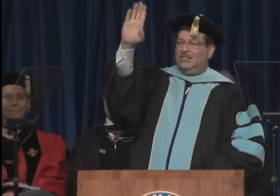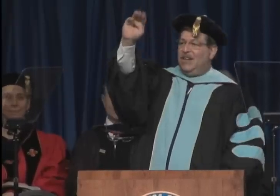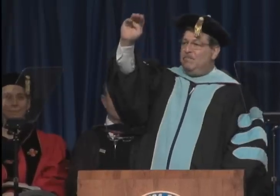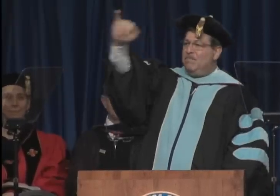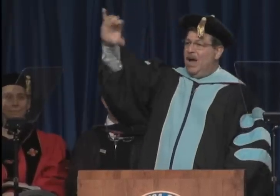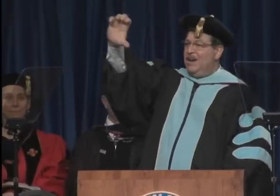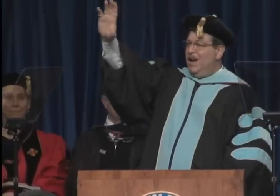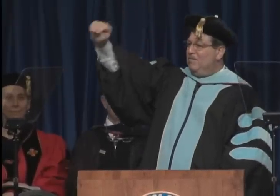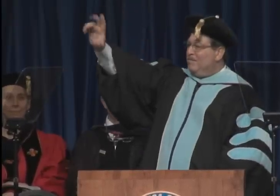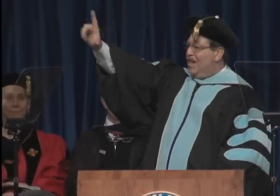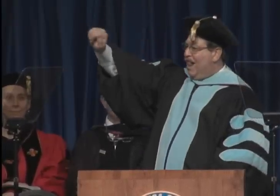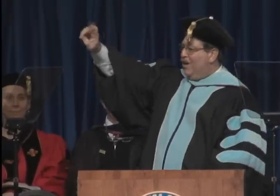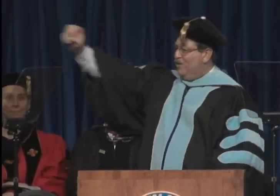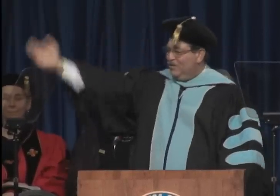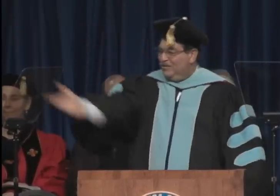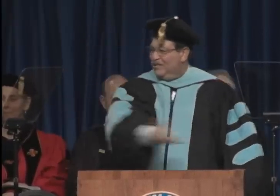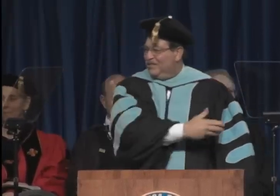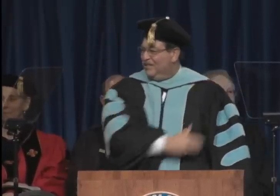Graduating with University Honors and Summa cum laude.